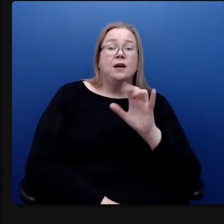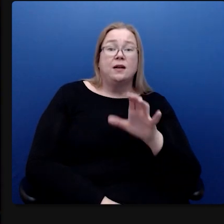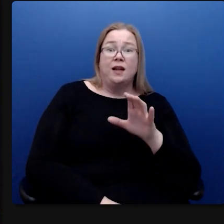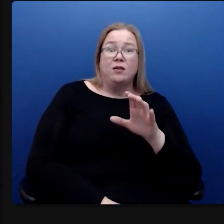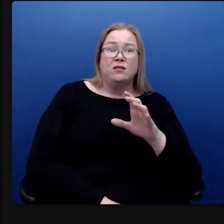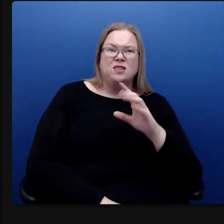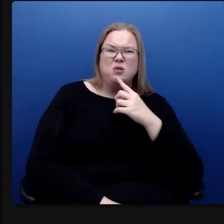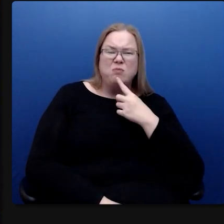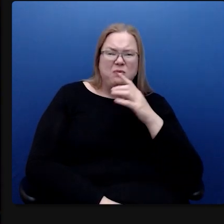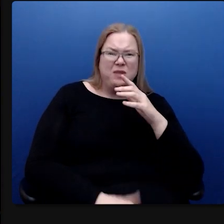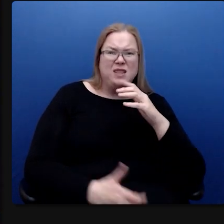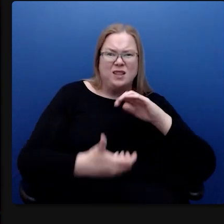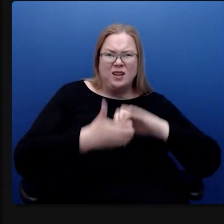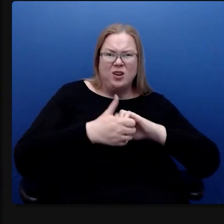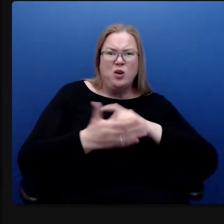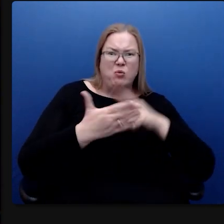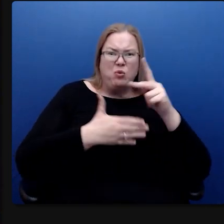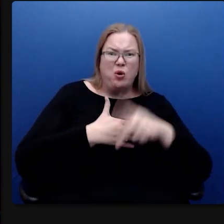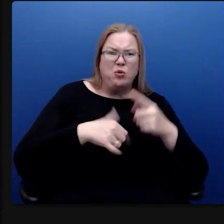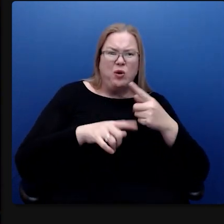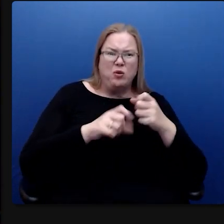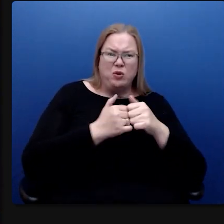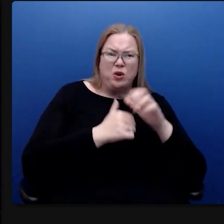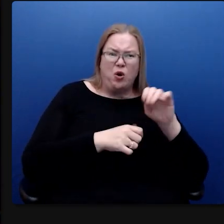Miss pair programming with your co-workers while working from home?